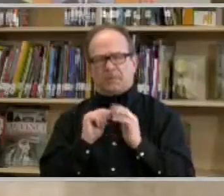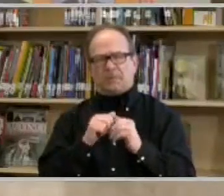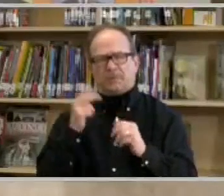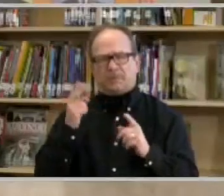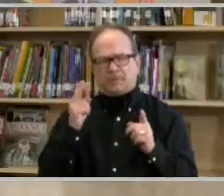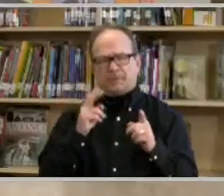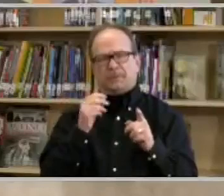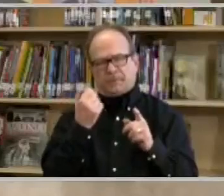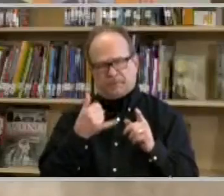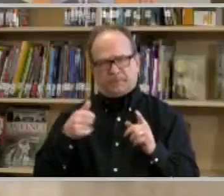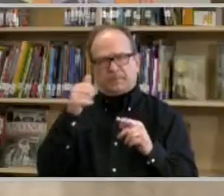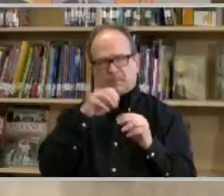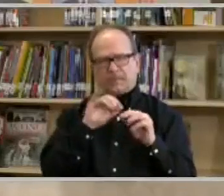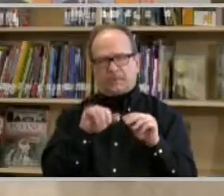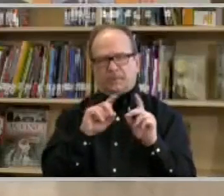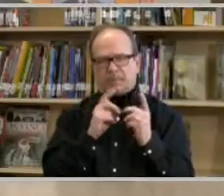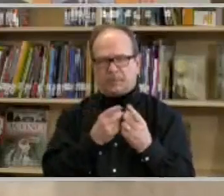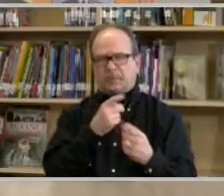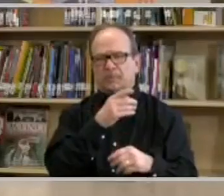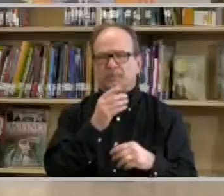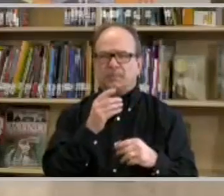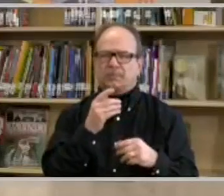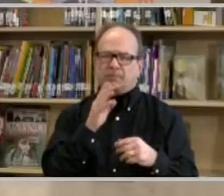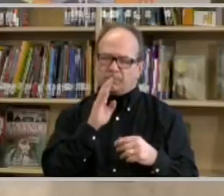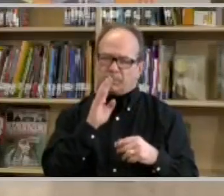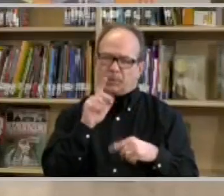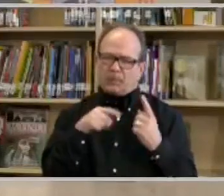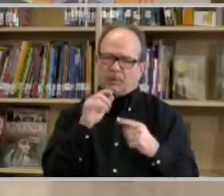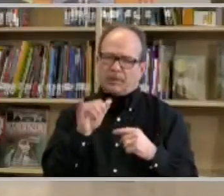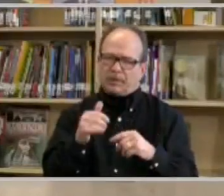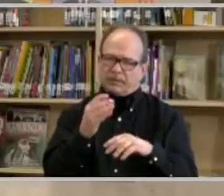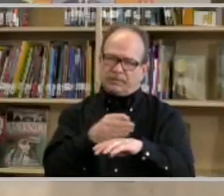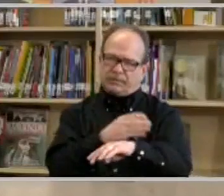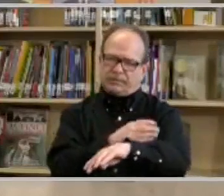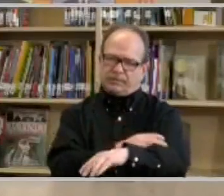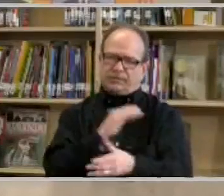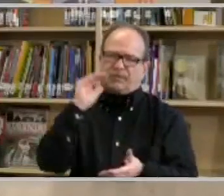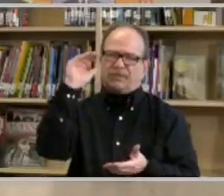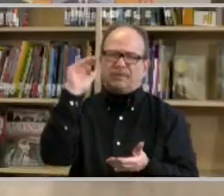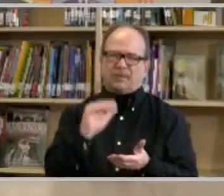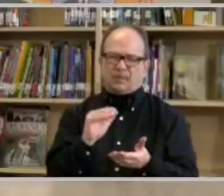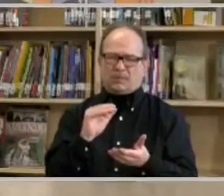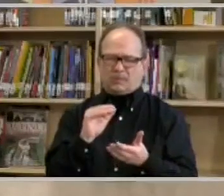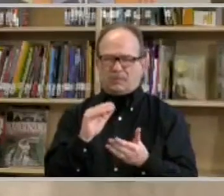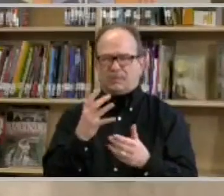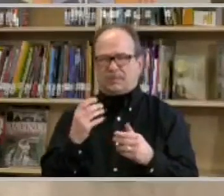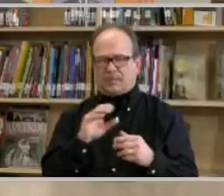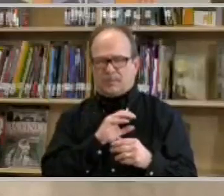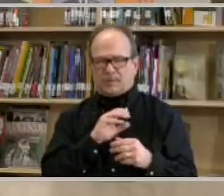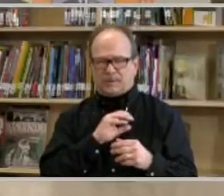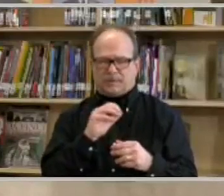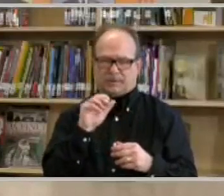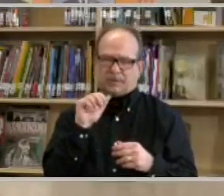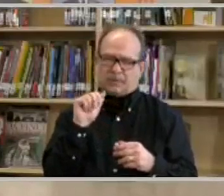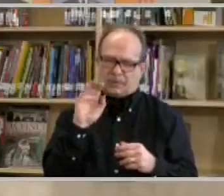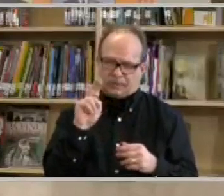HISTORY I WAS INCREDIBLY IMPRESSED TO SEE HOW THE DISTRICT GOT ITS ACT TOGETHER